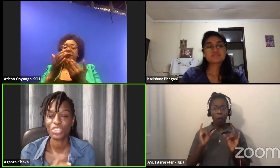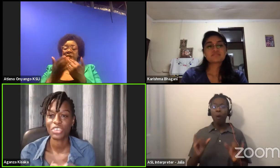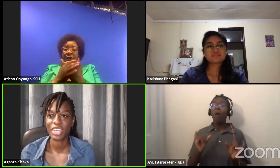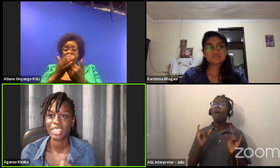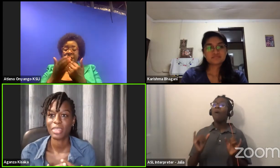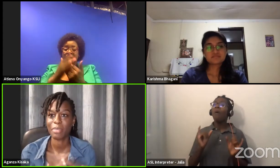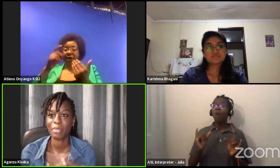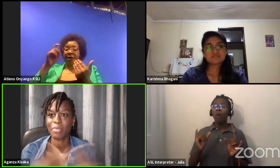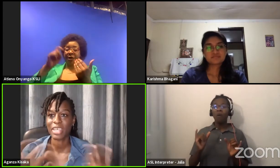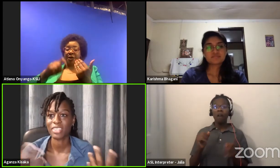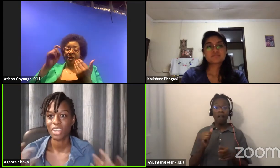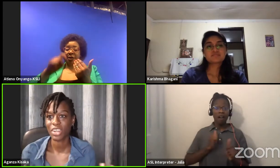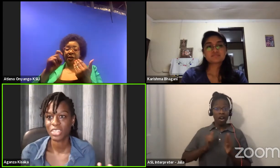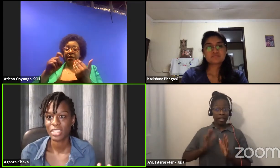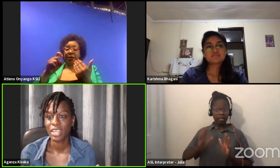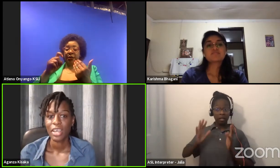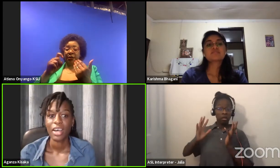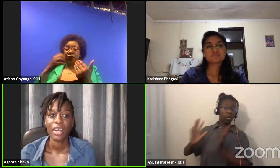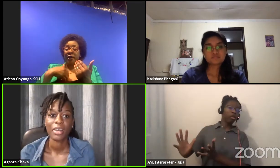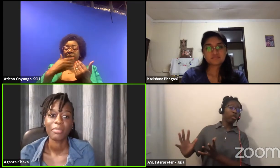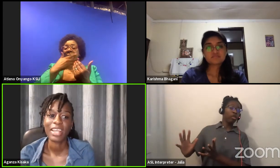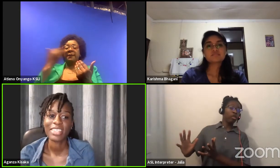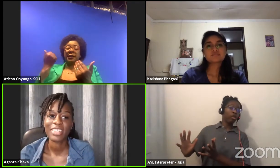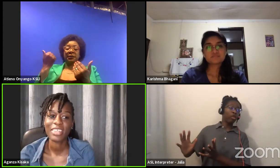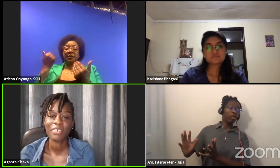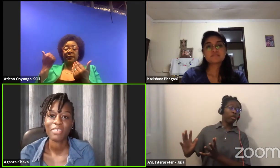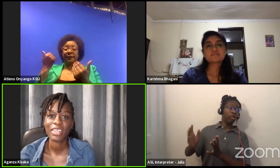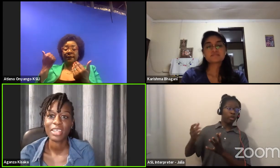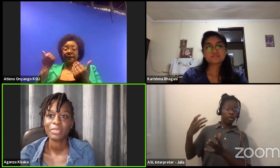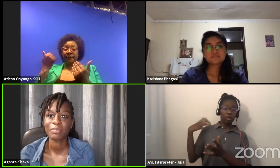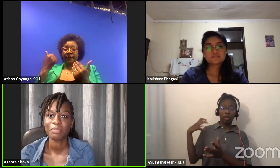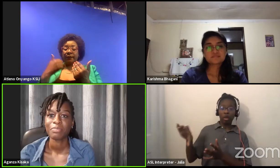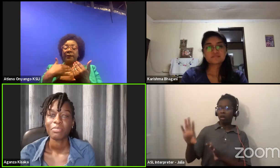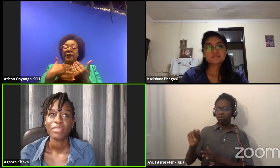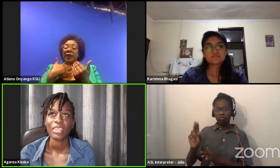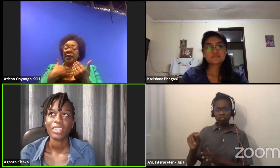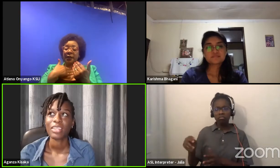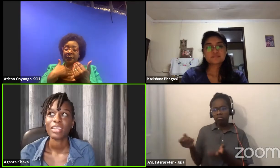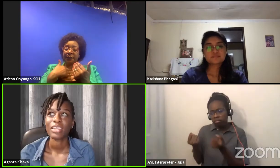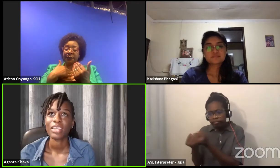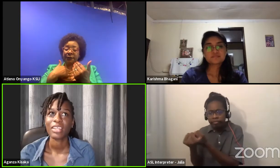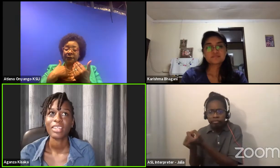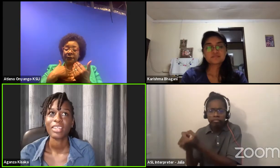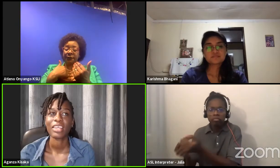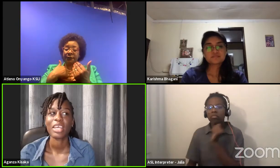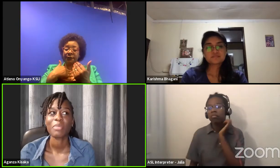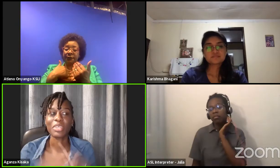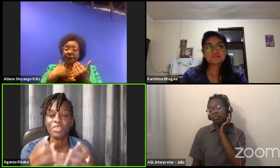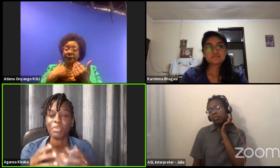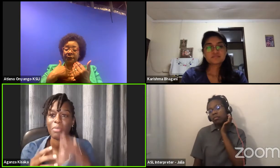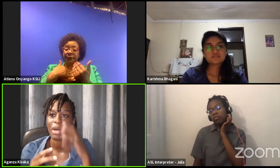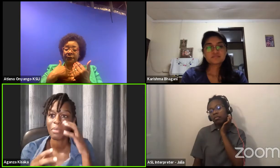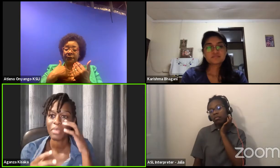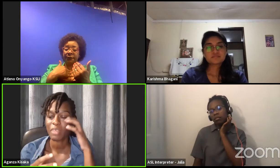to create the best art. I like the image of a mom giving birth like art.